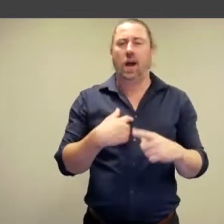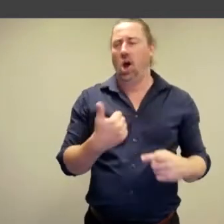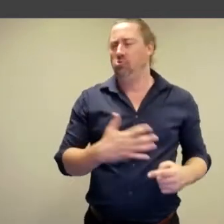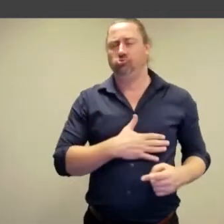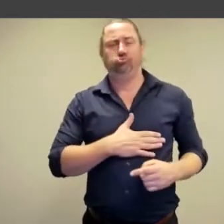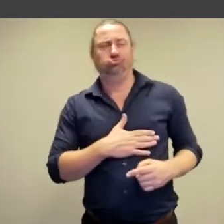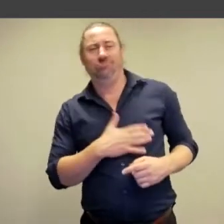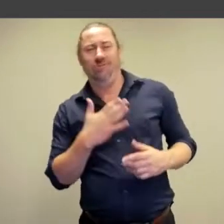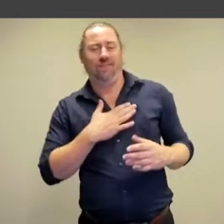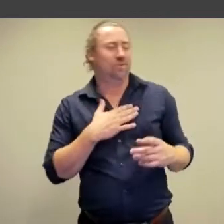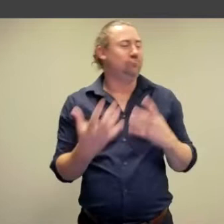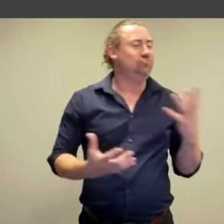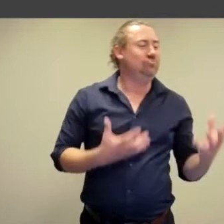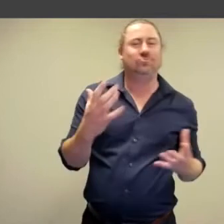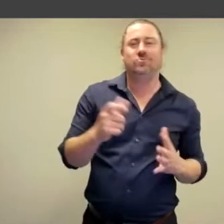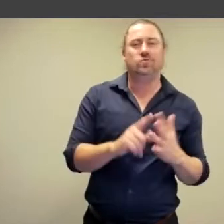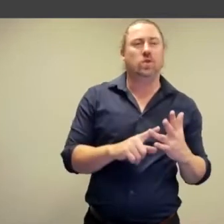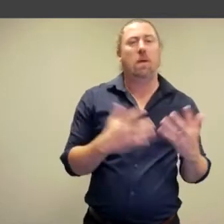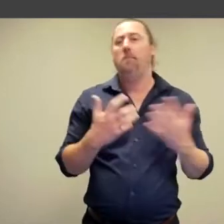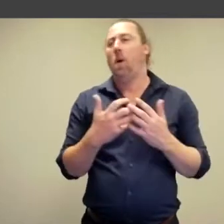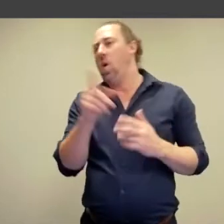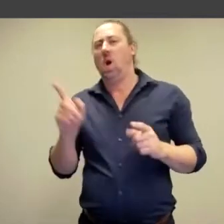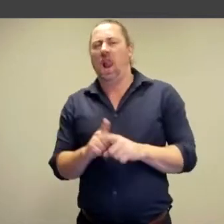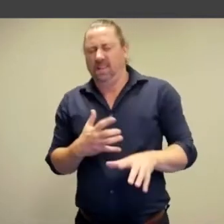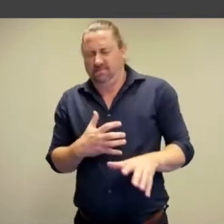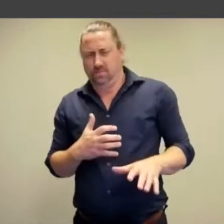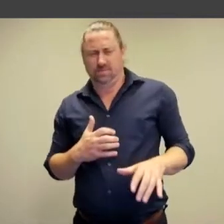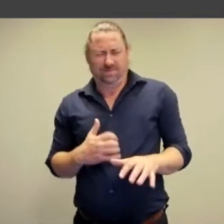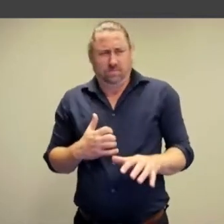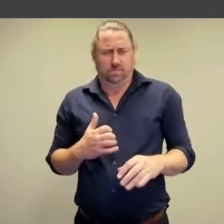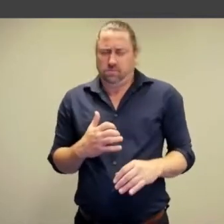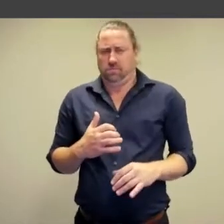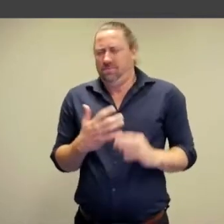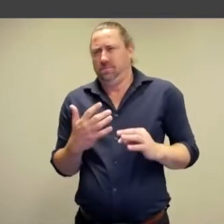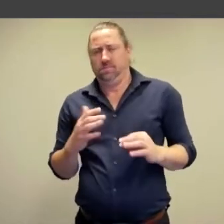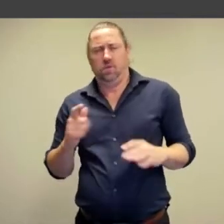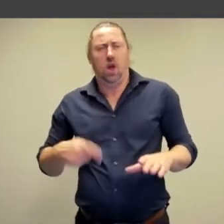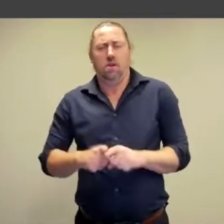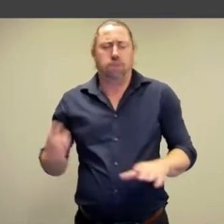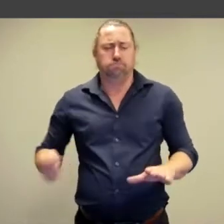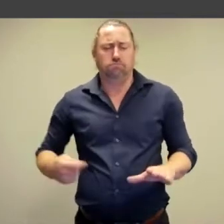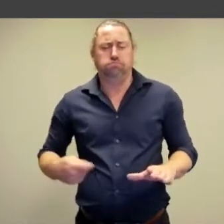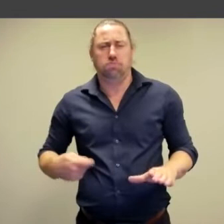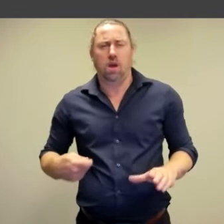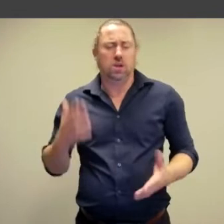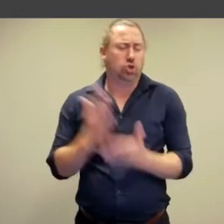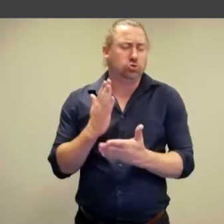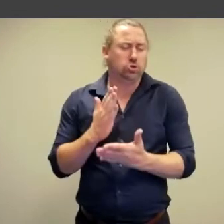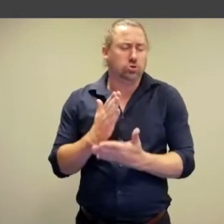but much more likely as grating.